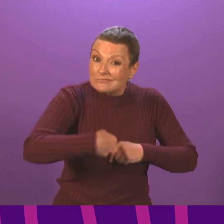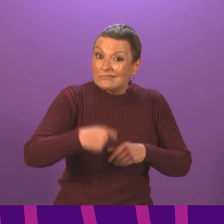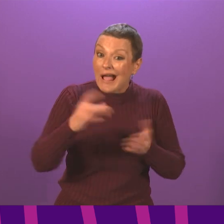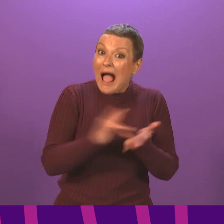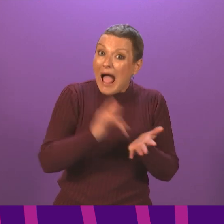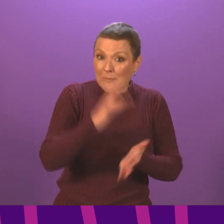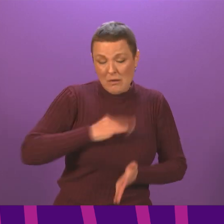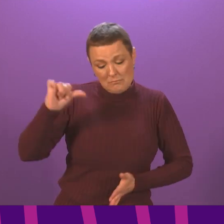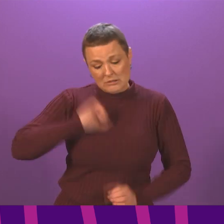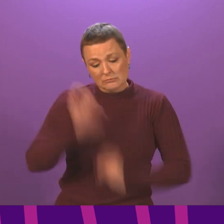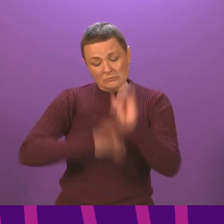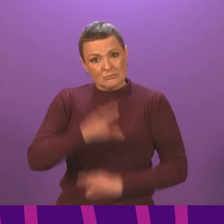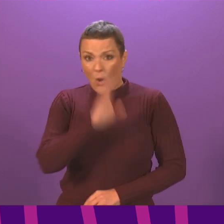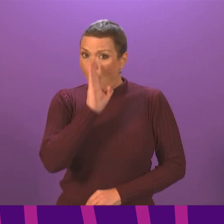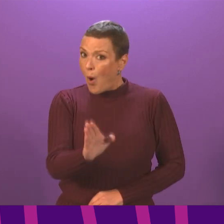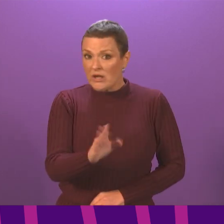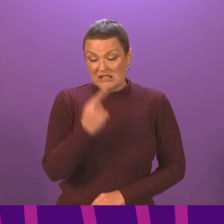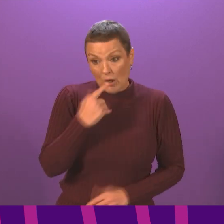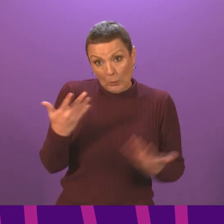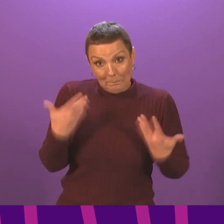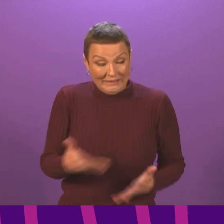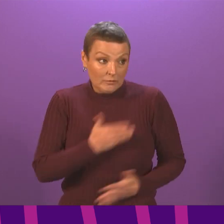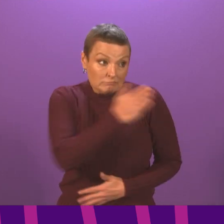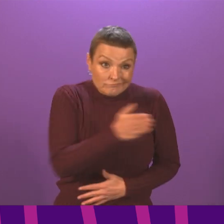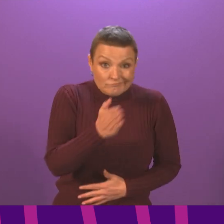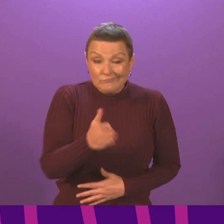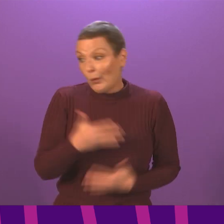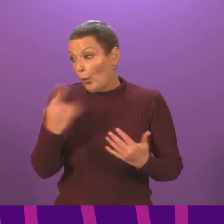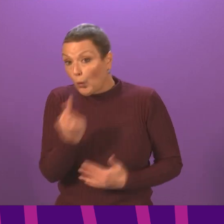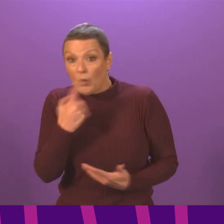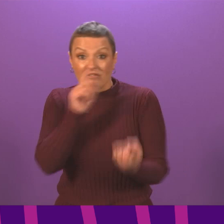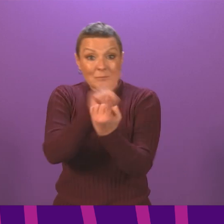during the period when we may have been infectious so that close contacts can be identified and